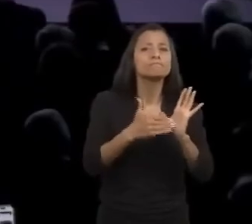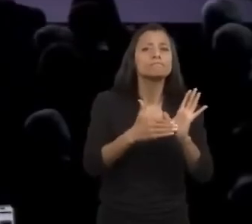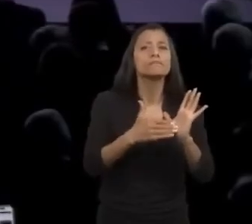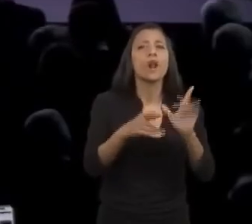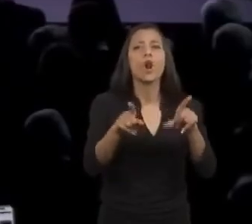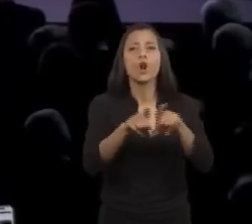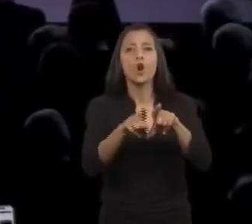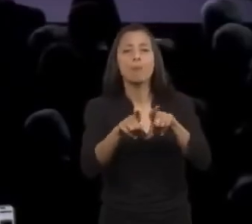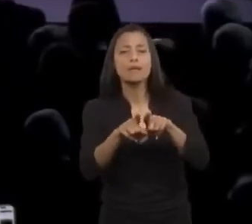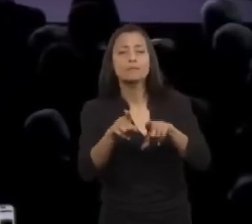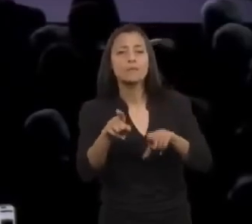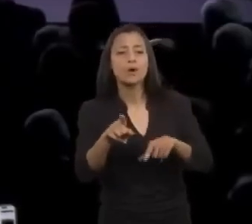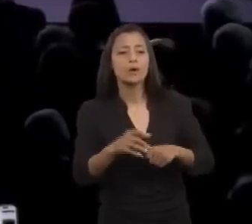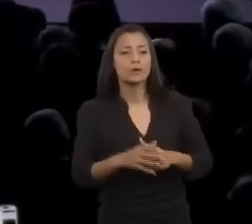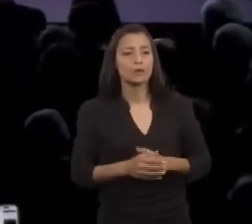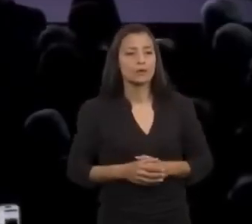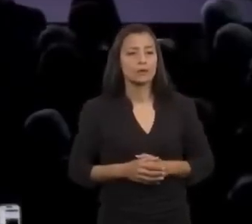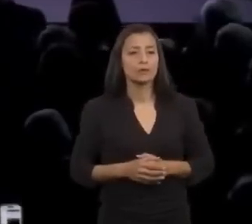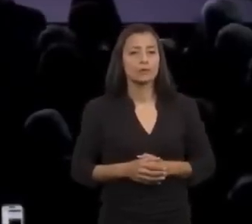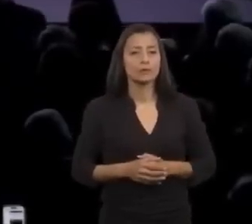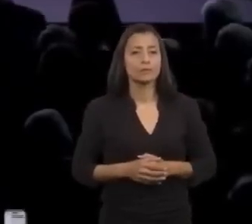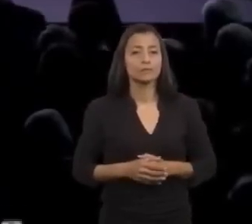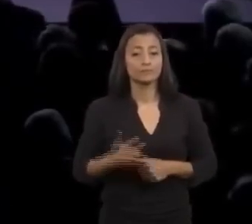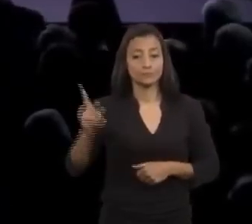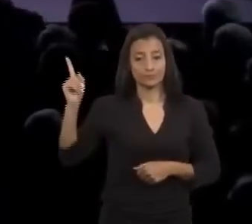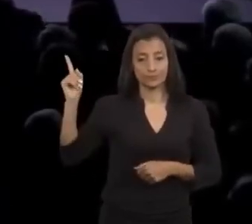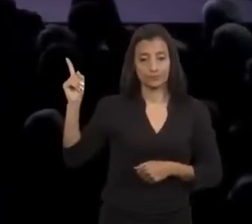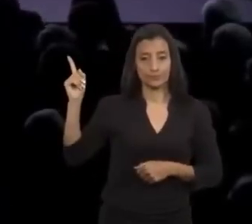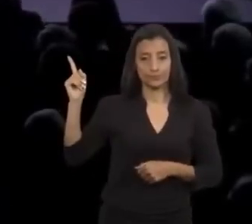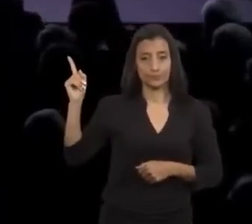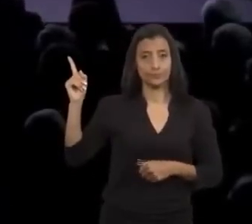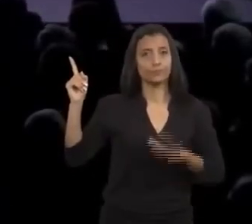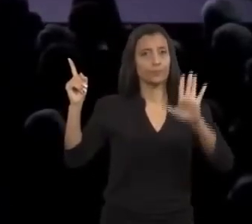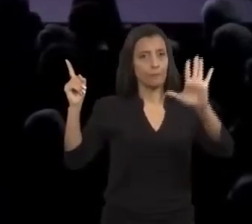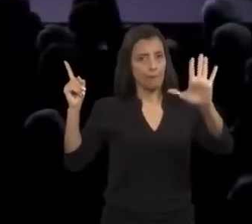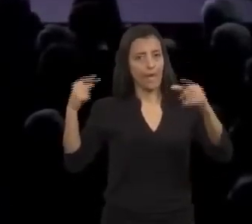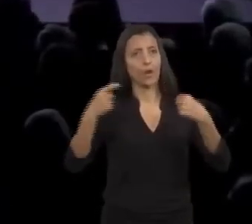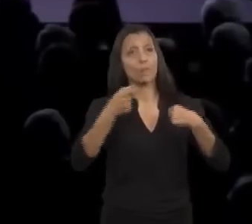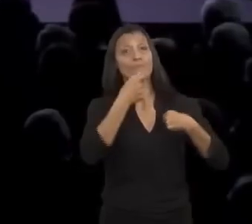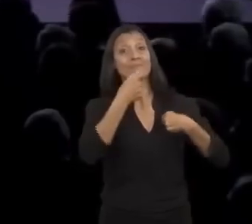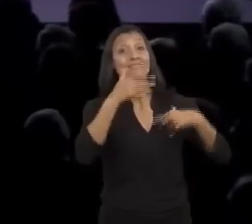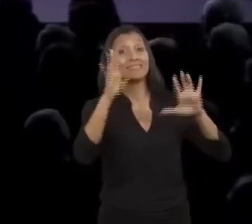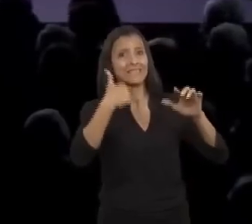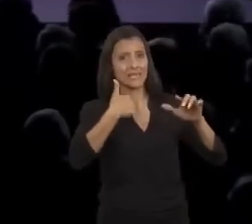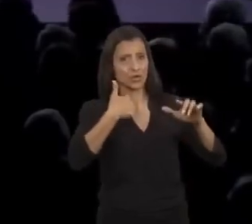Now, if I assume that the international price